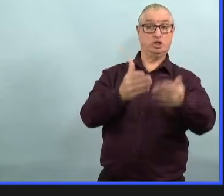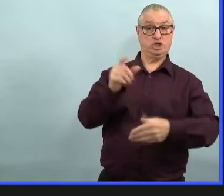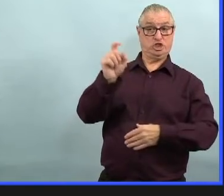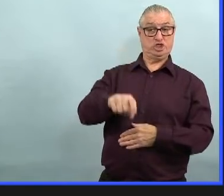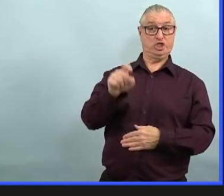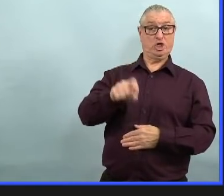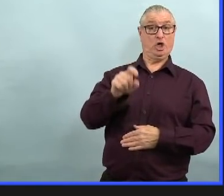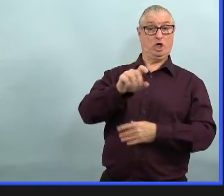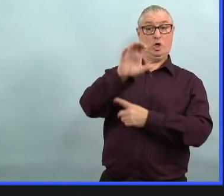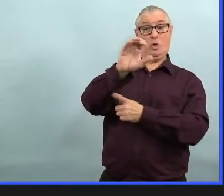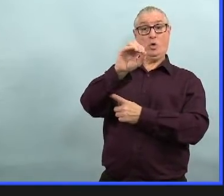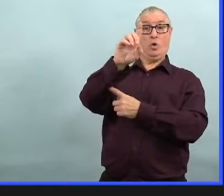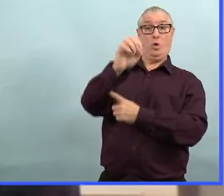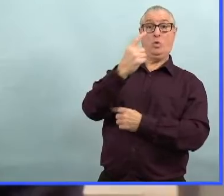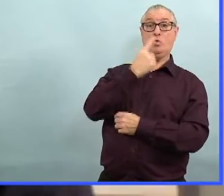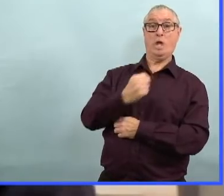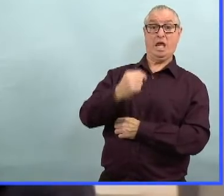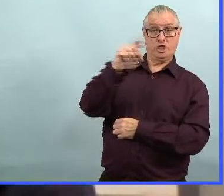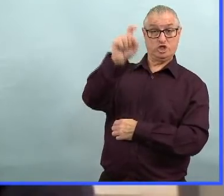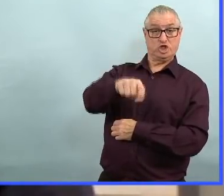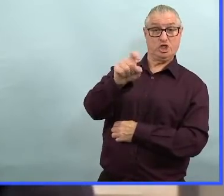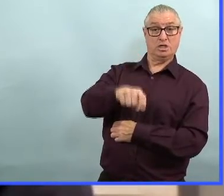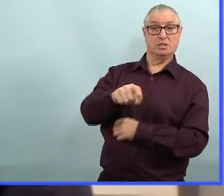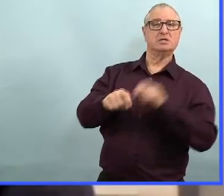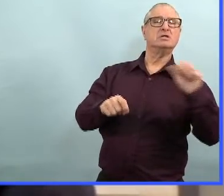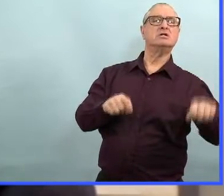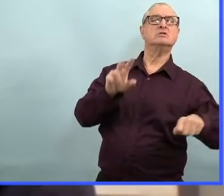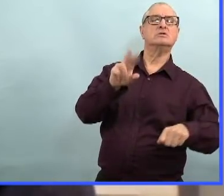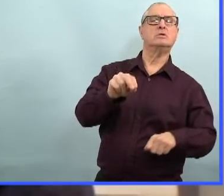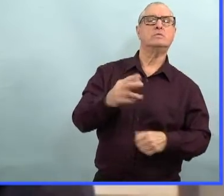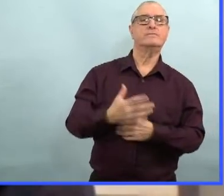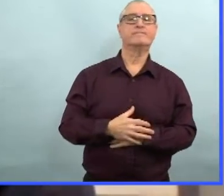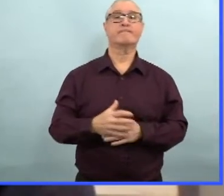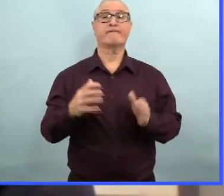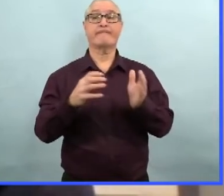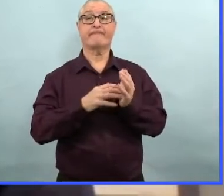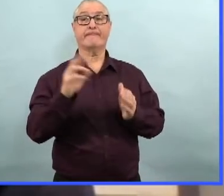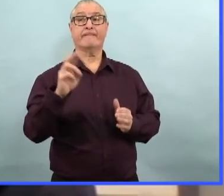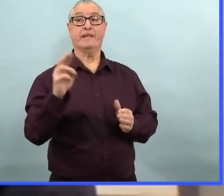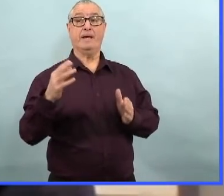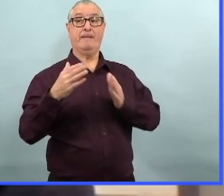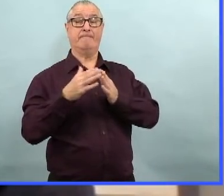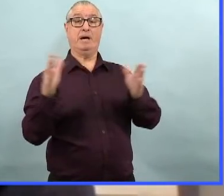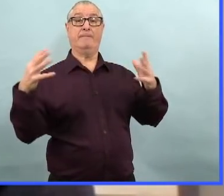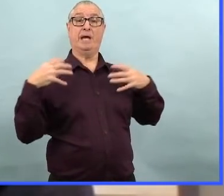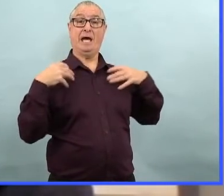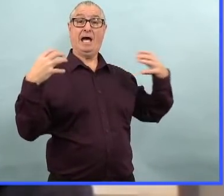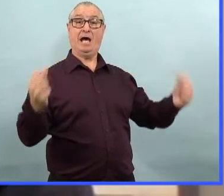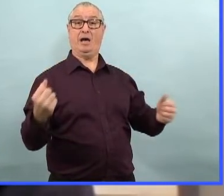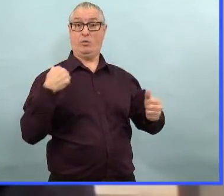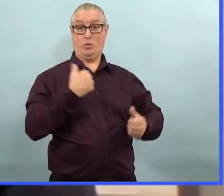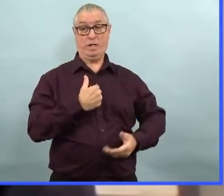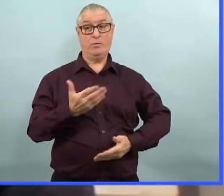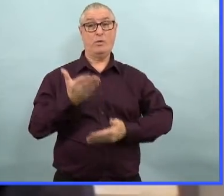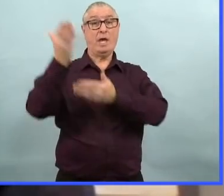well in public health we we make recommendations to uh to government frequently and uh um the